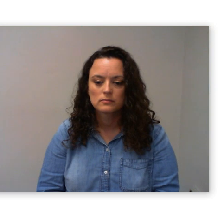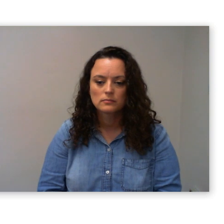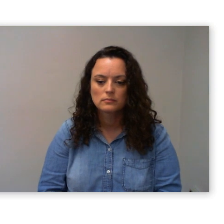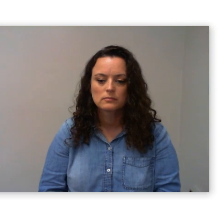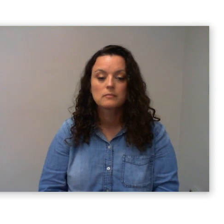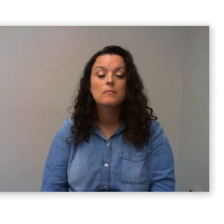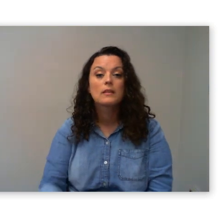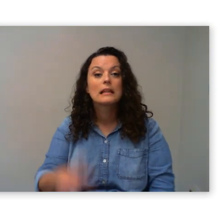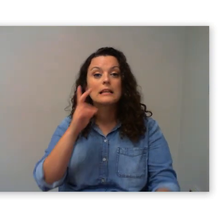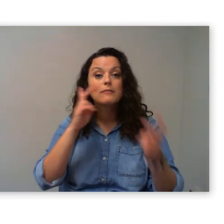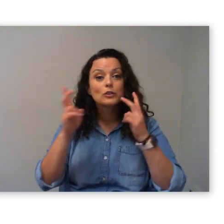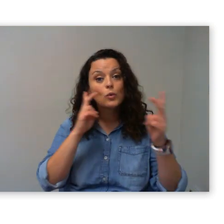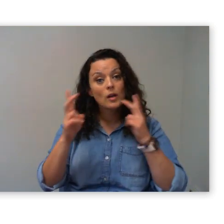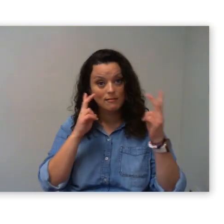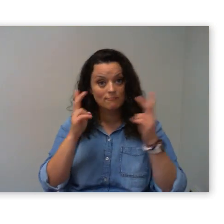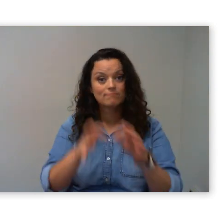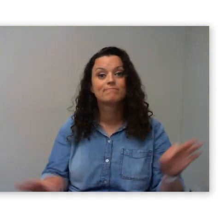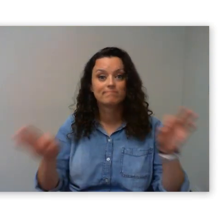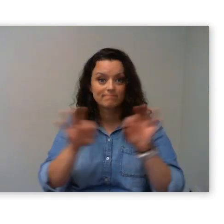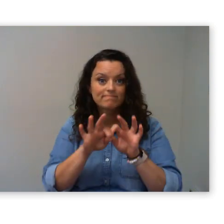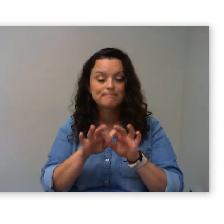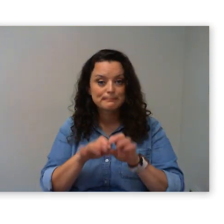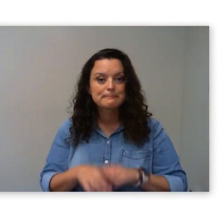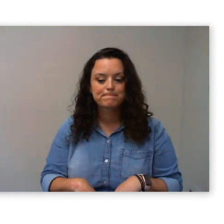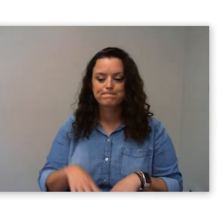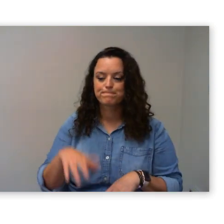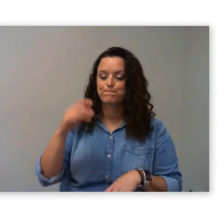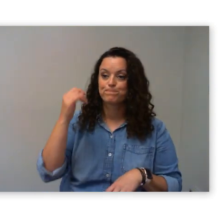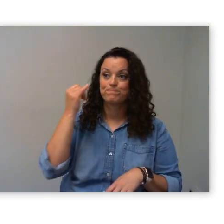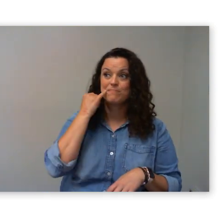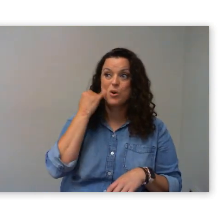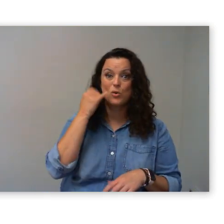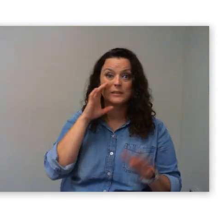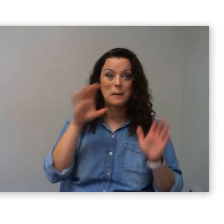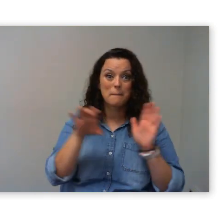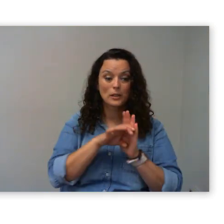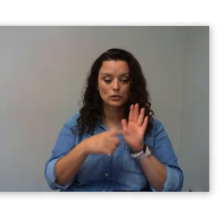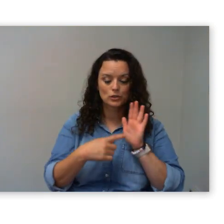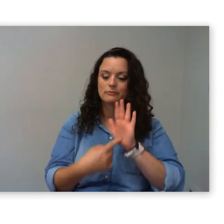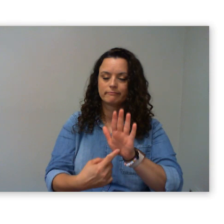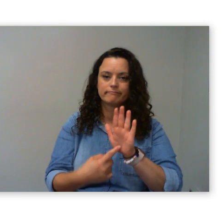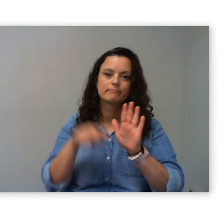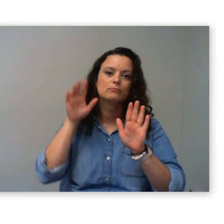being visual if you have a picture of something that's great deaf people are really visual